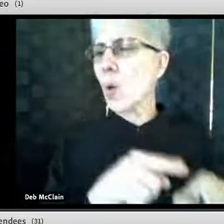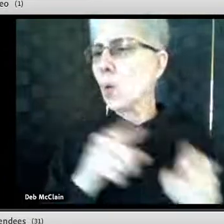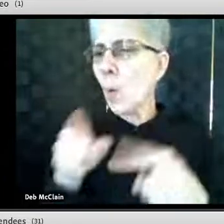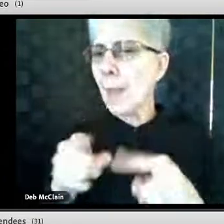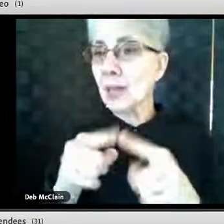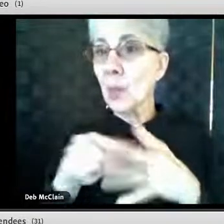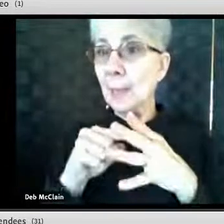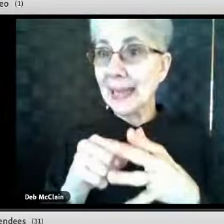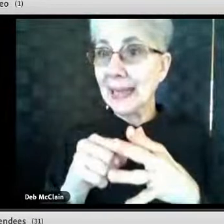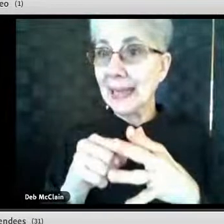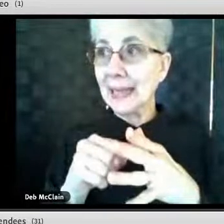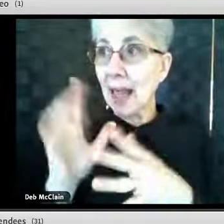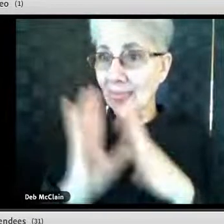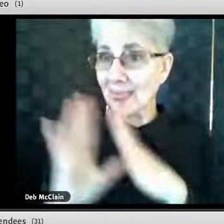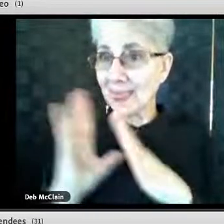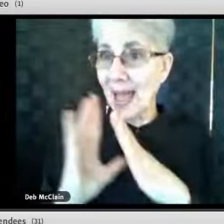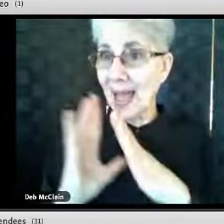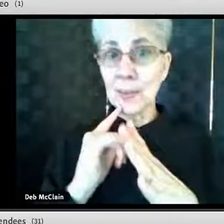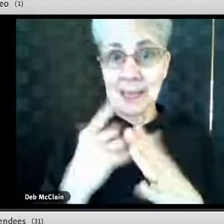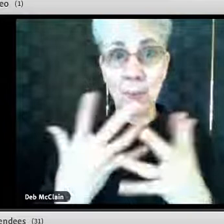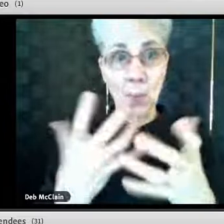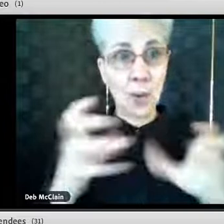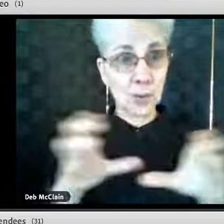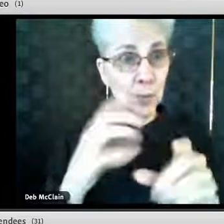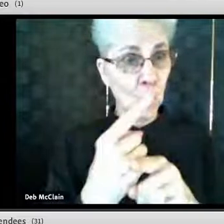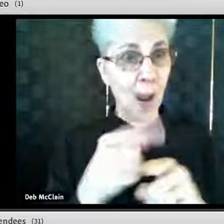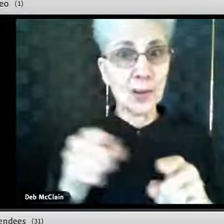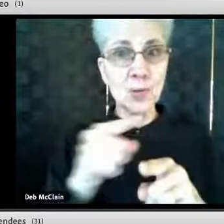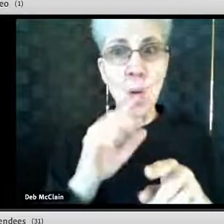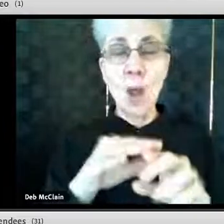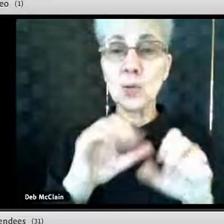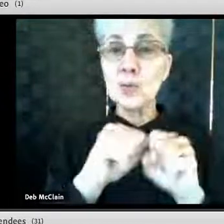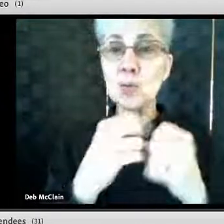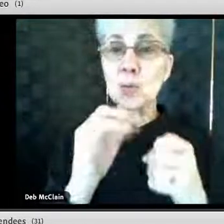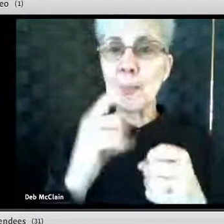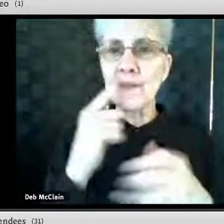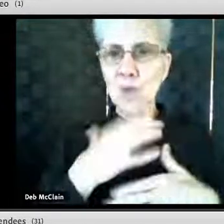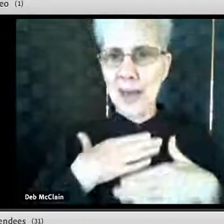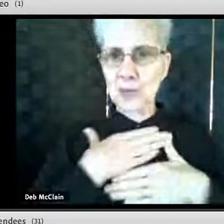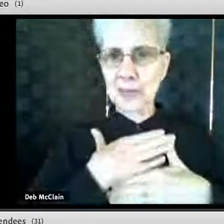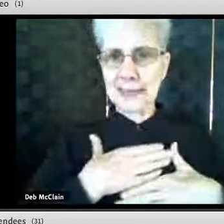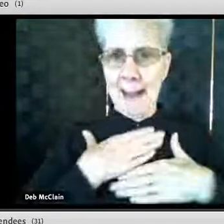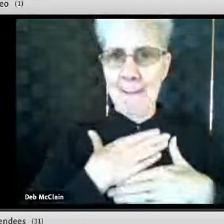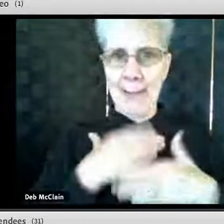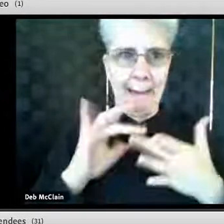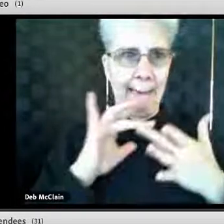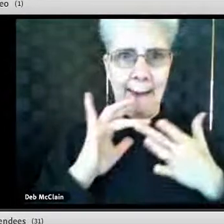because go back to the very beginning. That's what we said we want to do, right? You're on your social media for entertainment